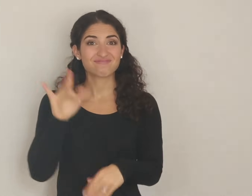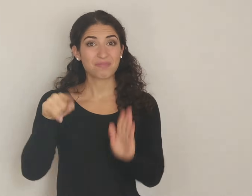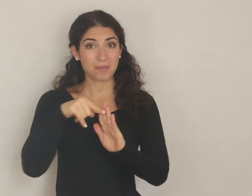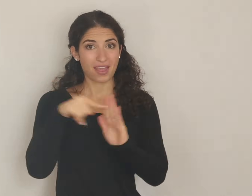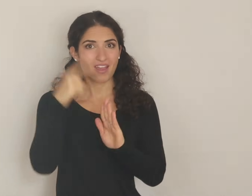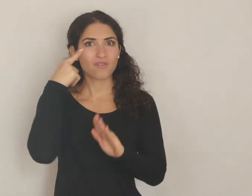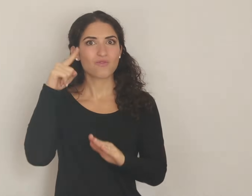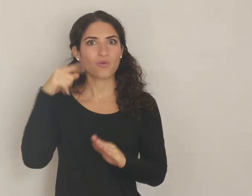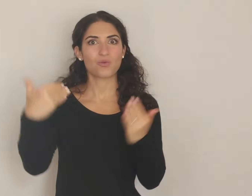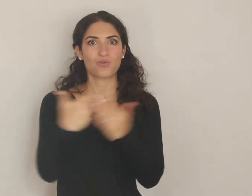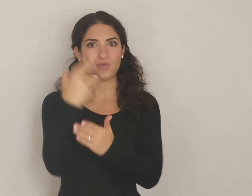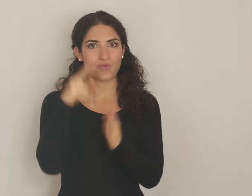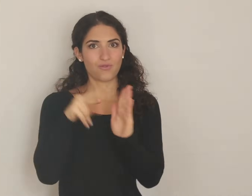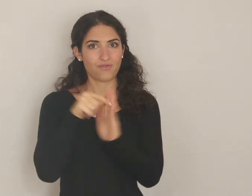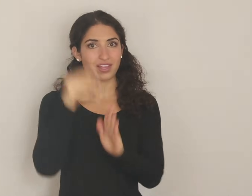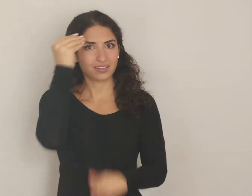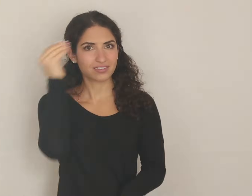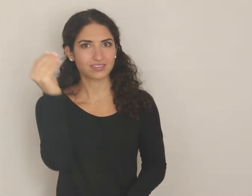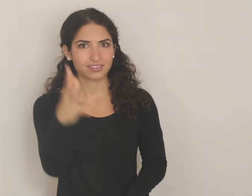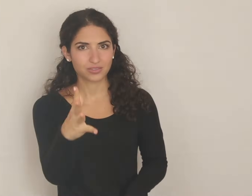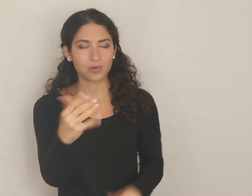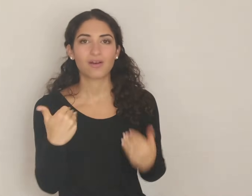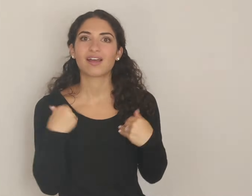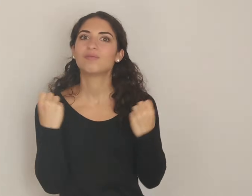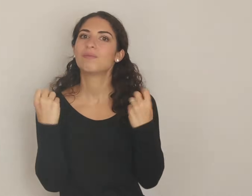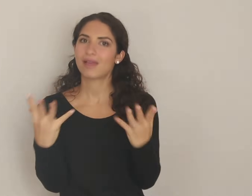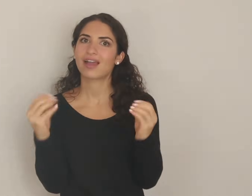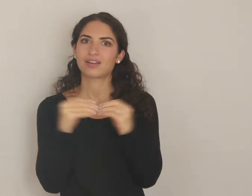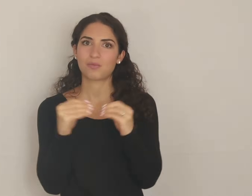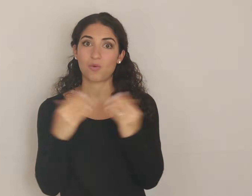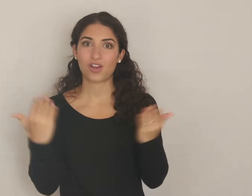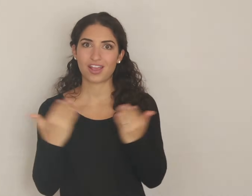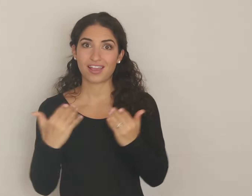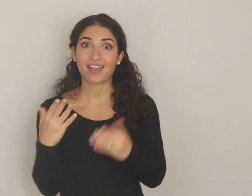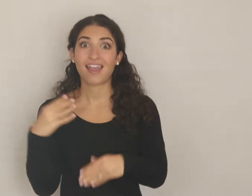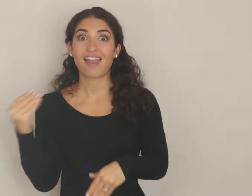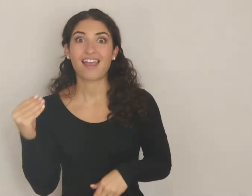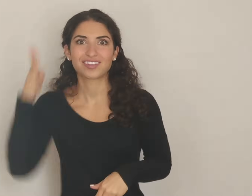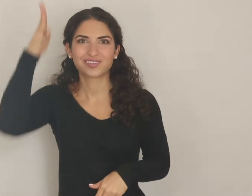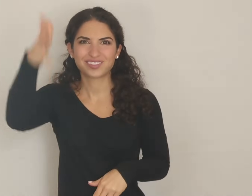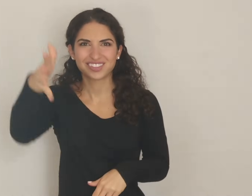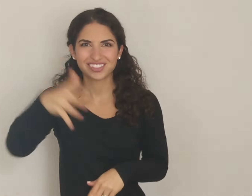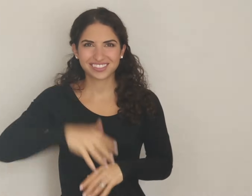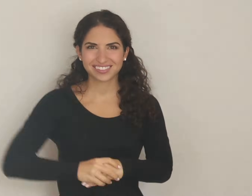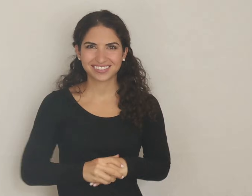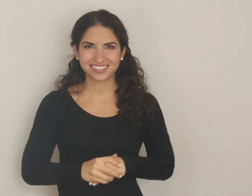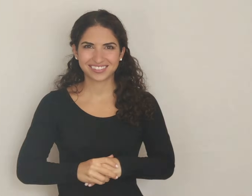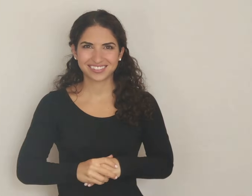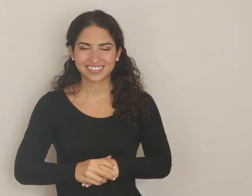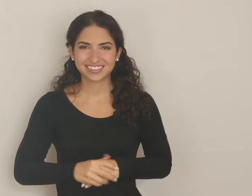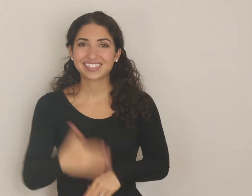Tap the bell to get notified about new videos. I have many more here for you and in the future.